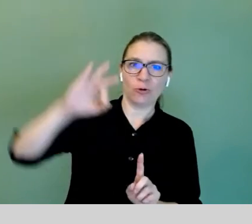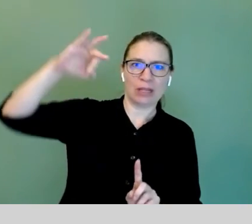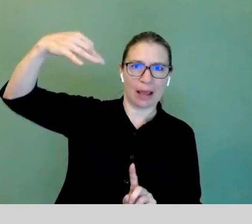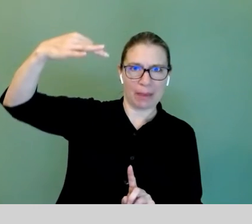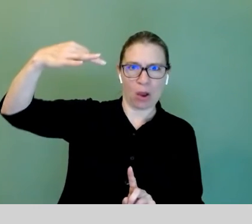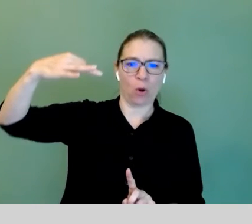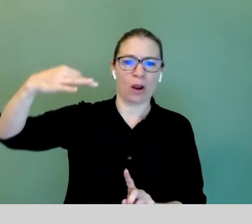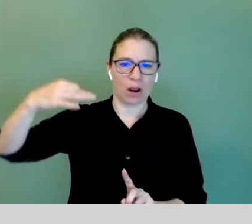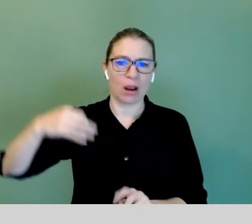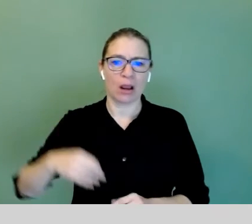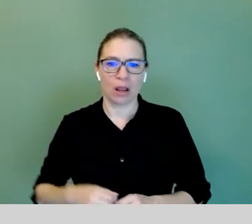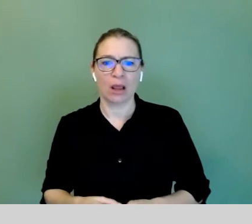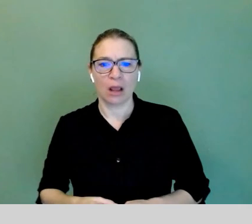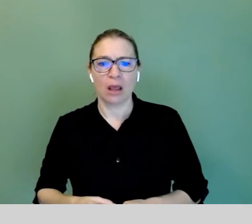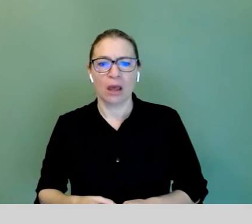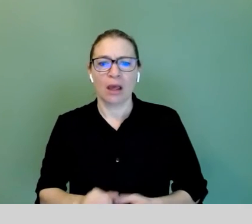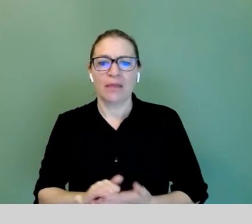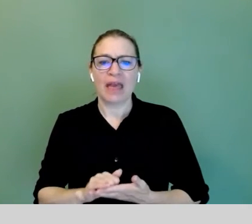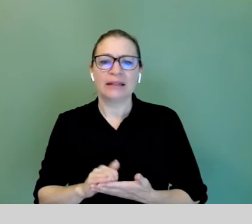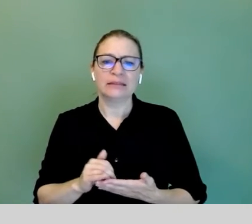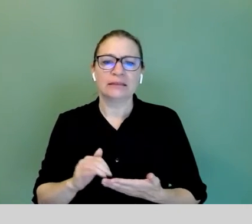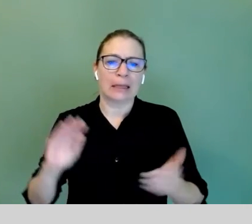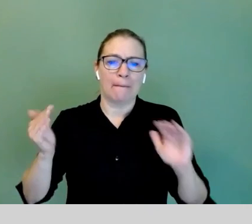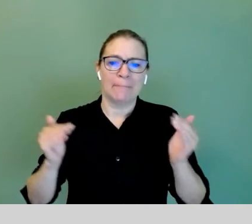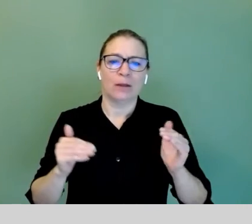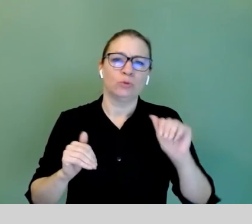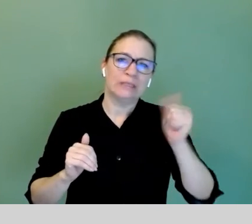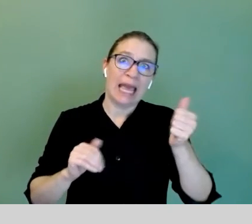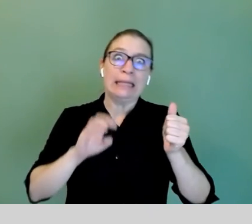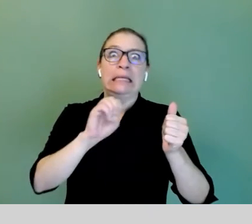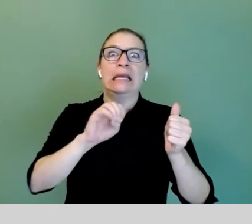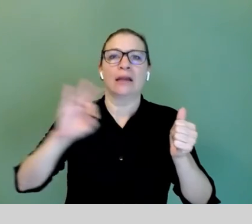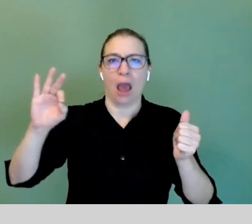and 10 to the power of 9 is an integer, comparing to 10e9.